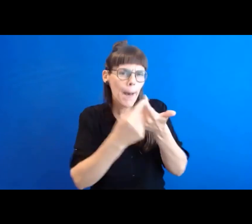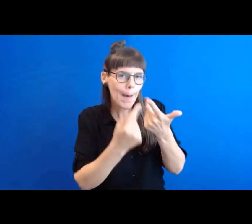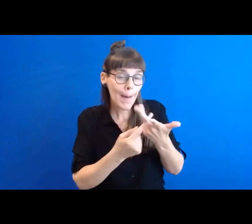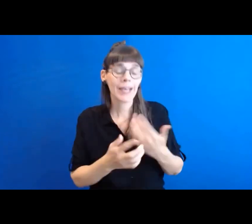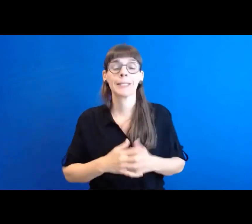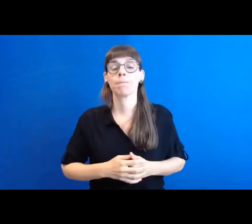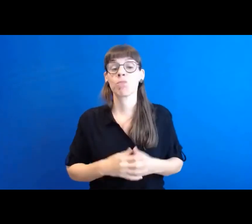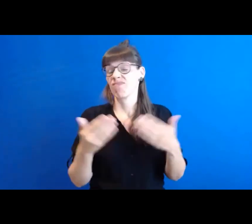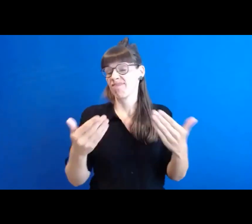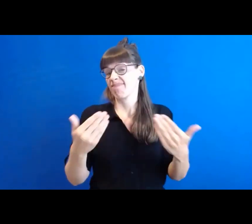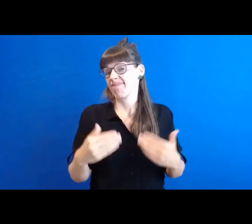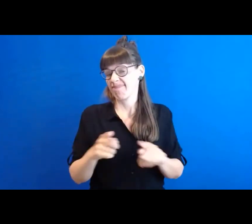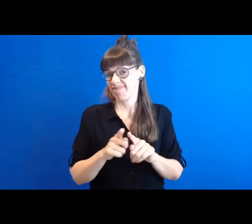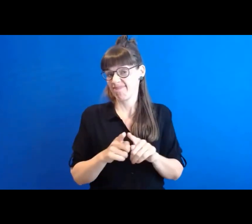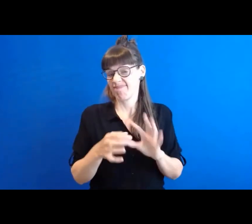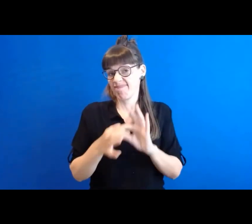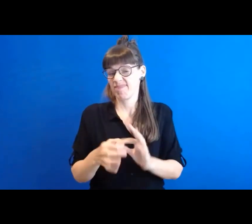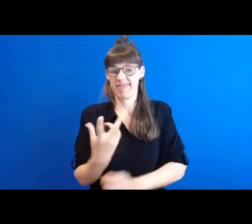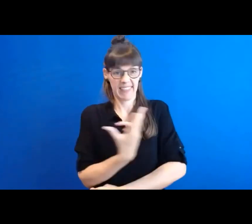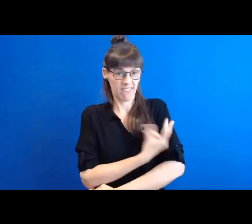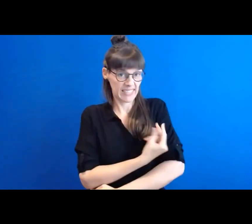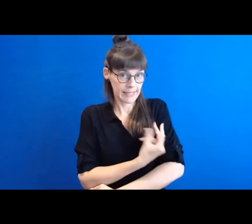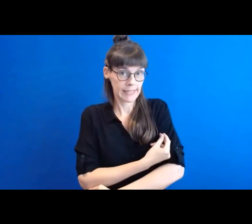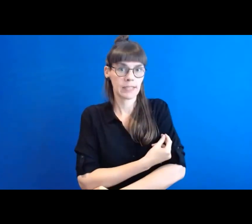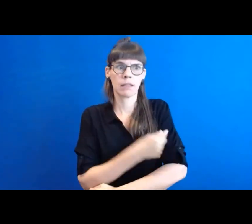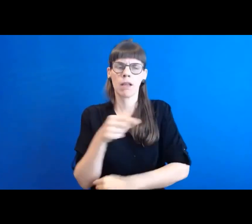s using media messages. As a last point and that